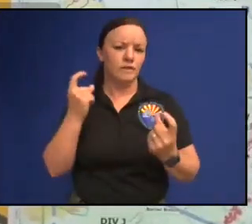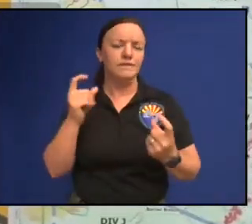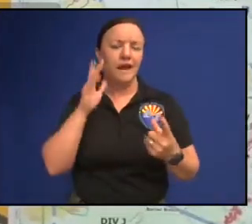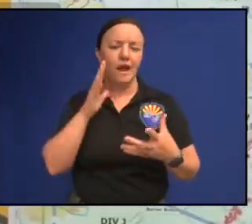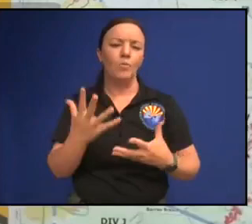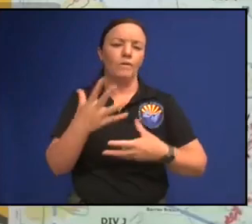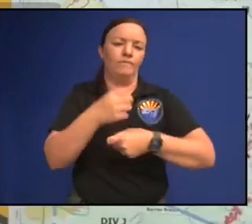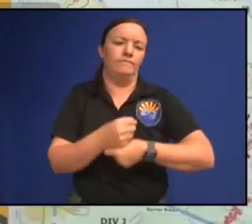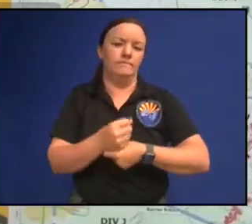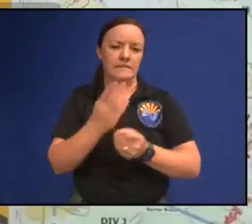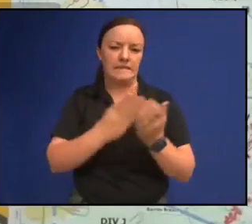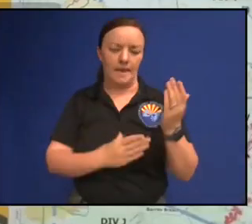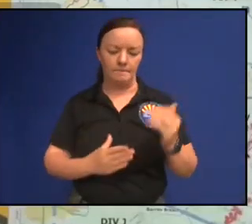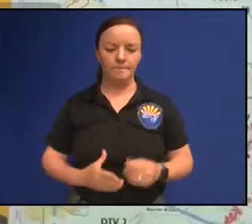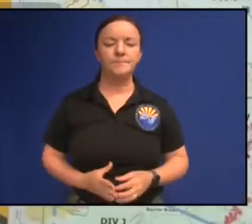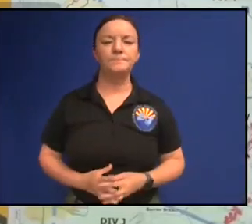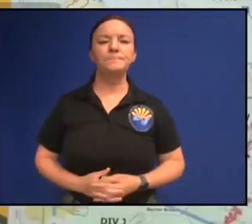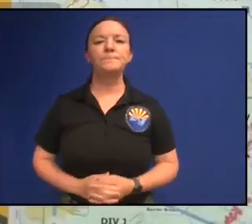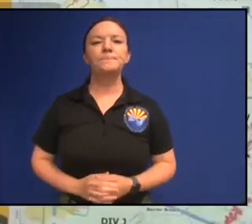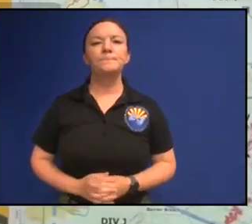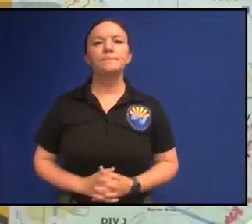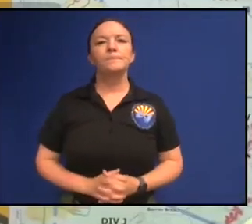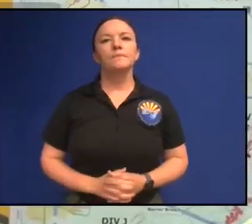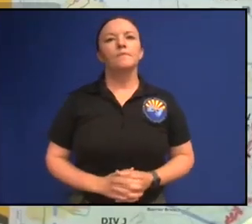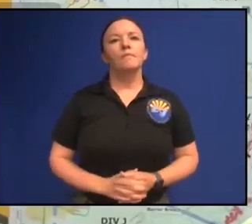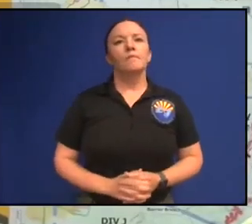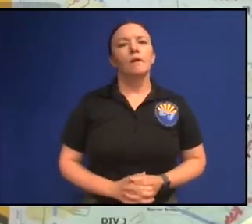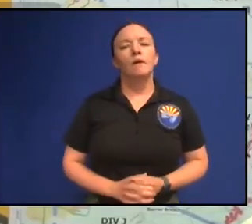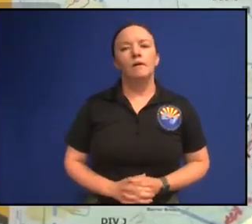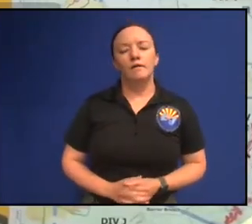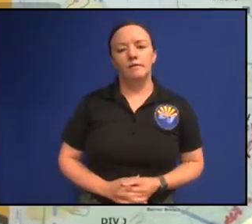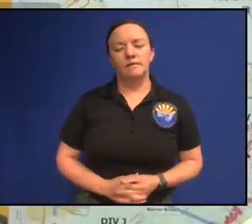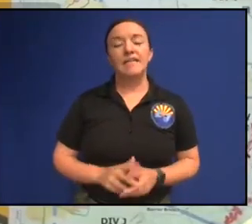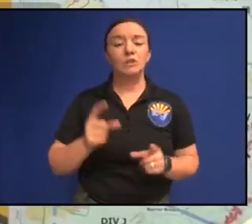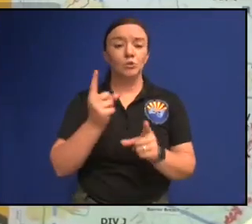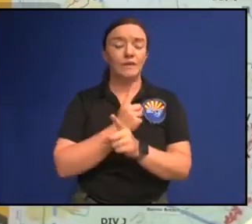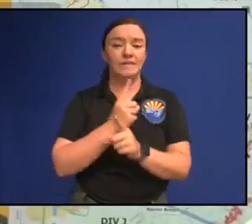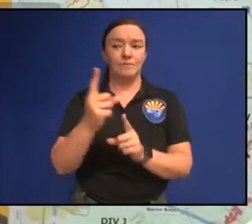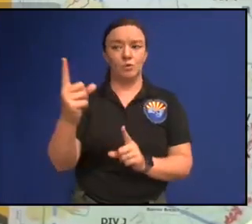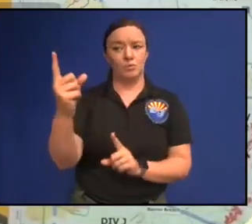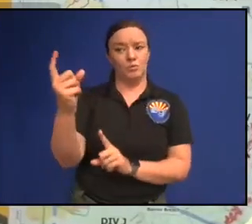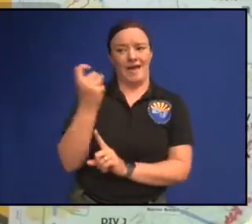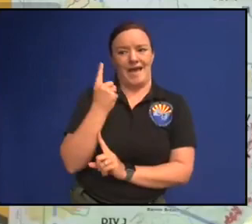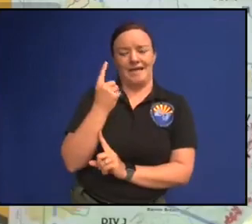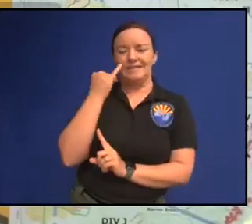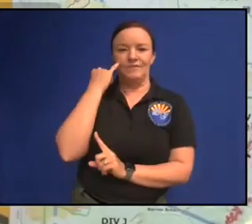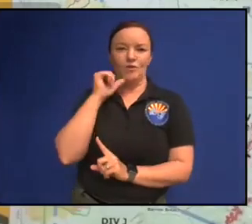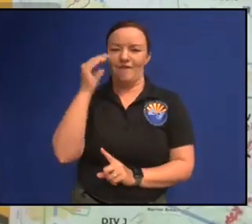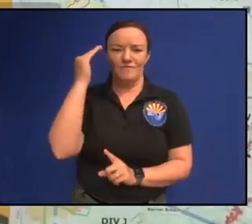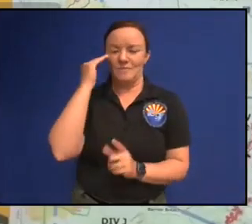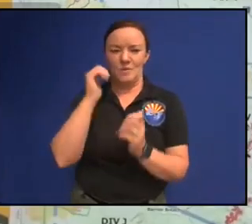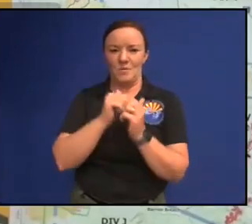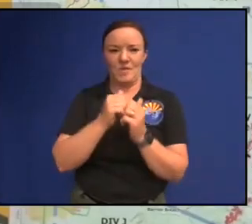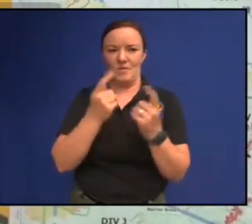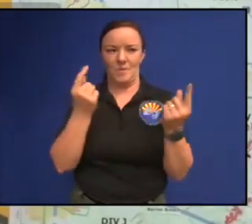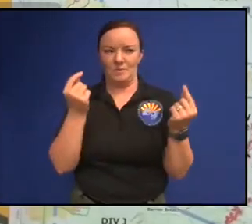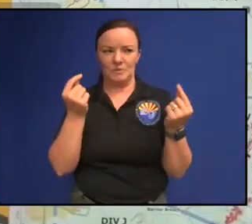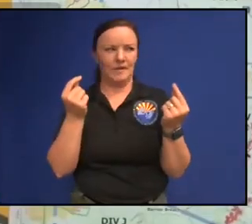IT IS VERY REASONABLE TO ASK IF YOU'RE NOT FAMILIAR WITH WHAT WE ARE DOING, THE FIRE'S DOWN HERE. WHY ARE YOU DOING THIS WORK A MILE OR SEVERAL MILES